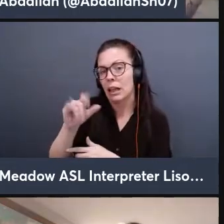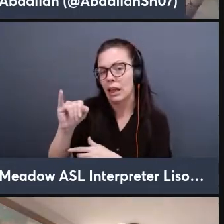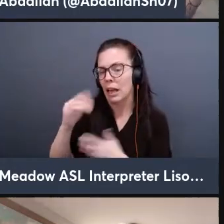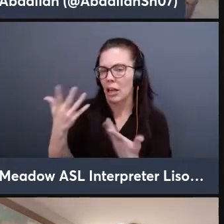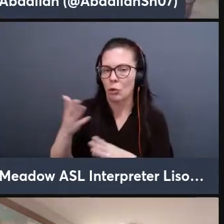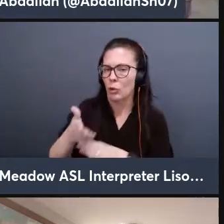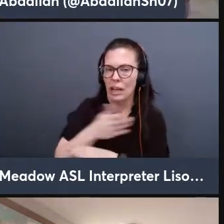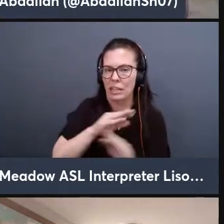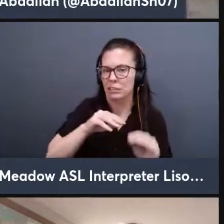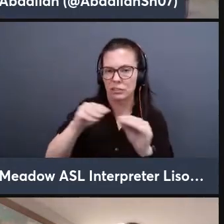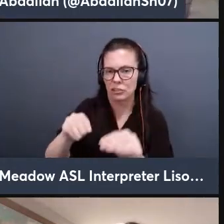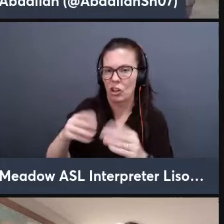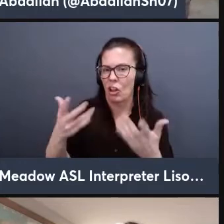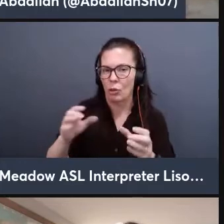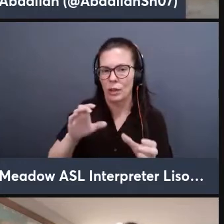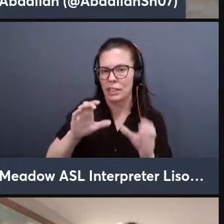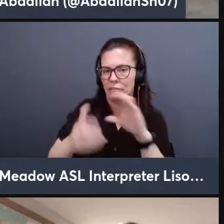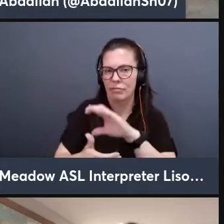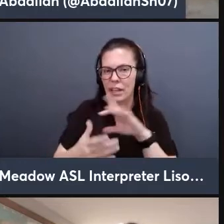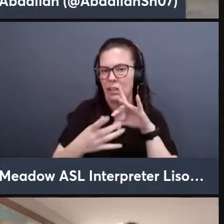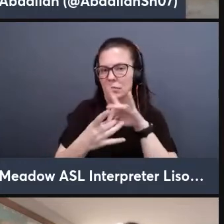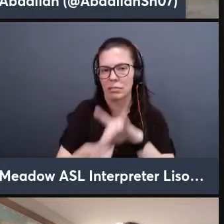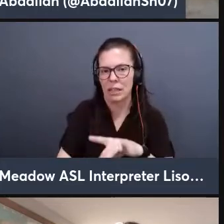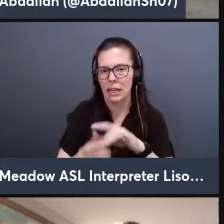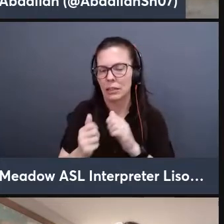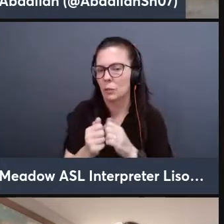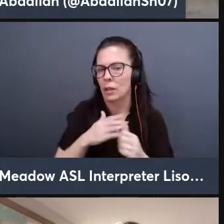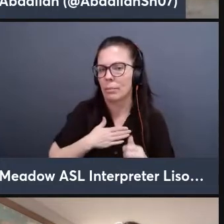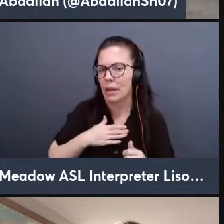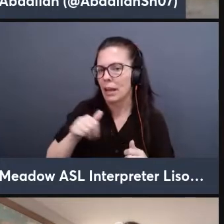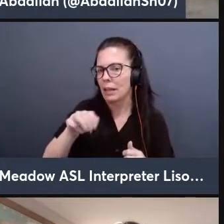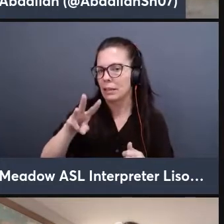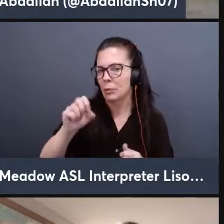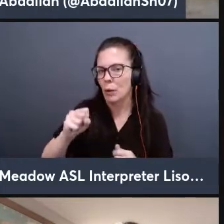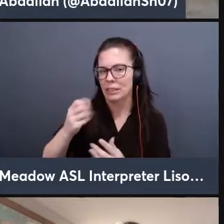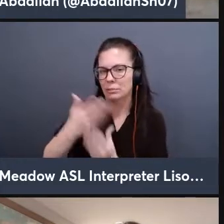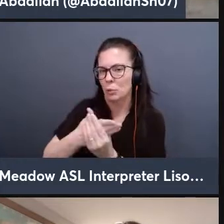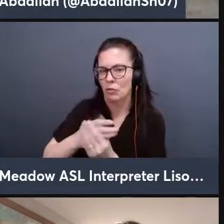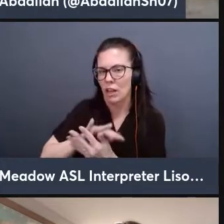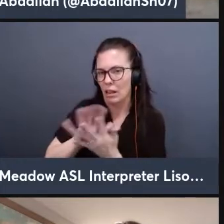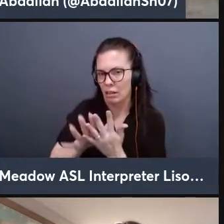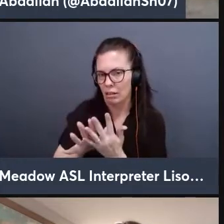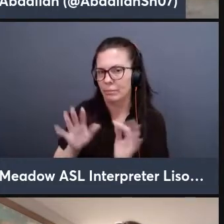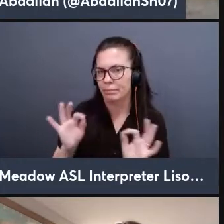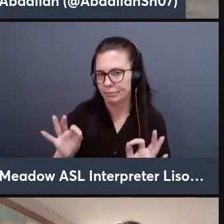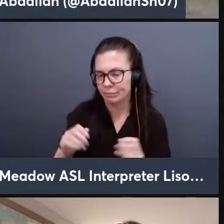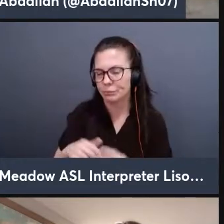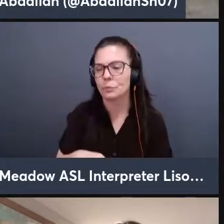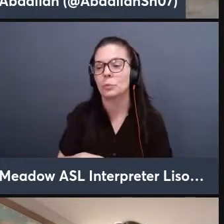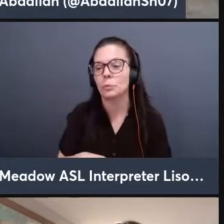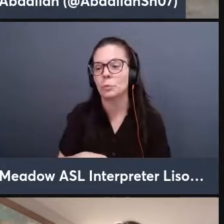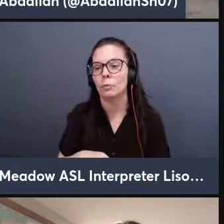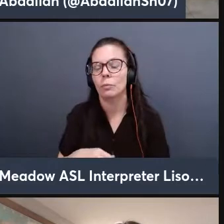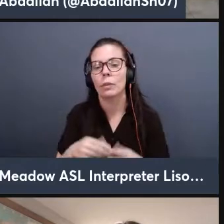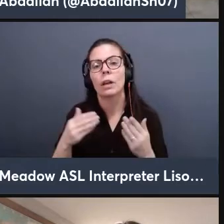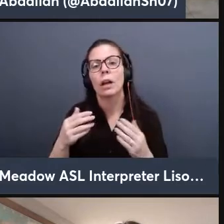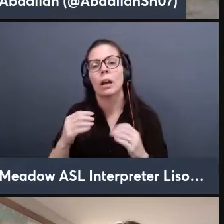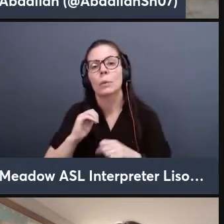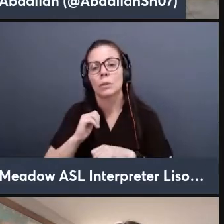I've already configured it to be connected to my AWS profile. I'm going to create the environment